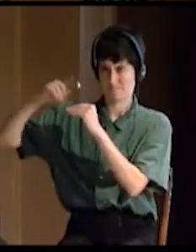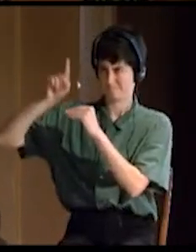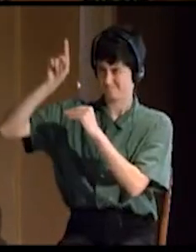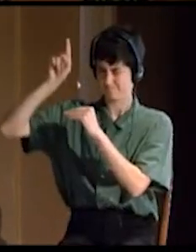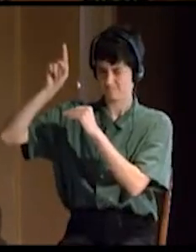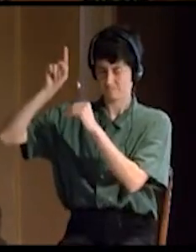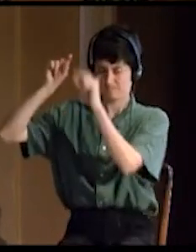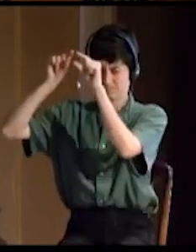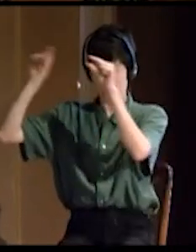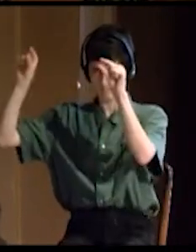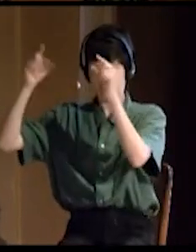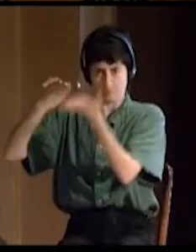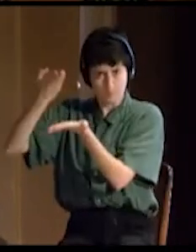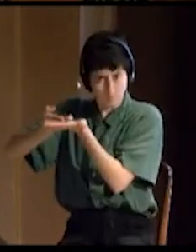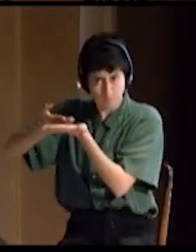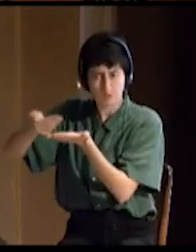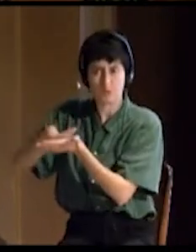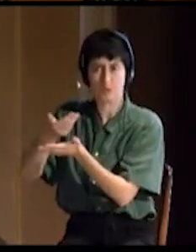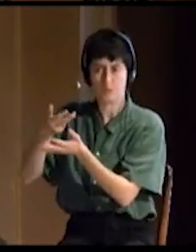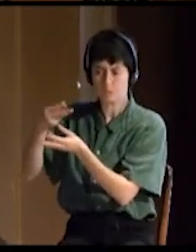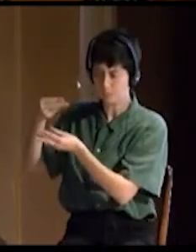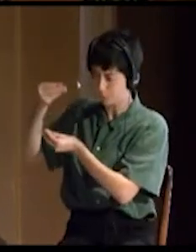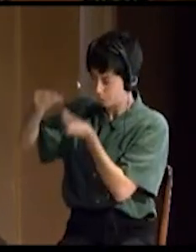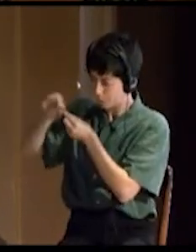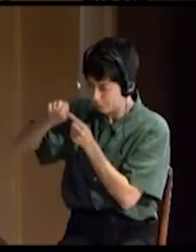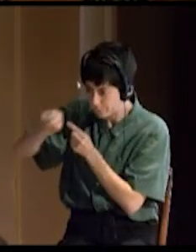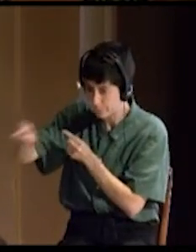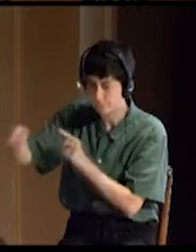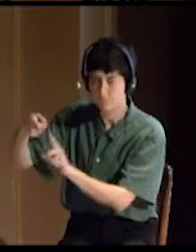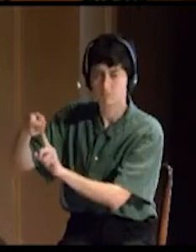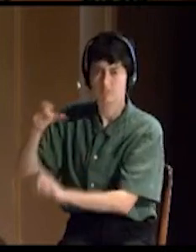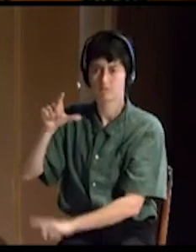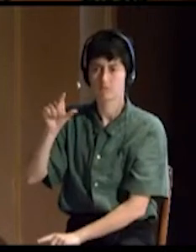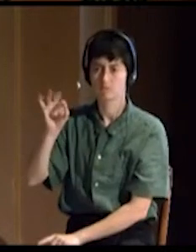and we published as a new species discovered from herbarium samples.